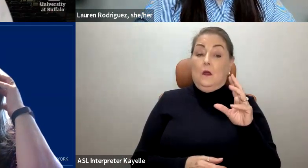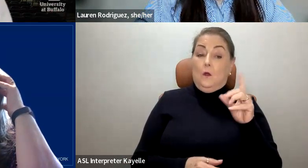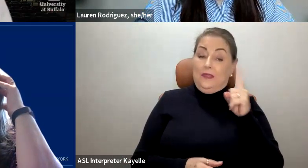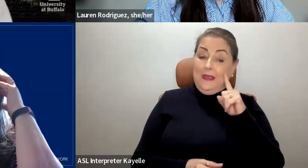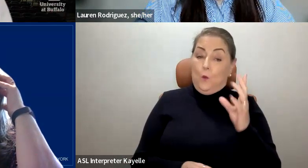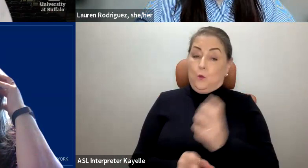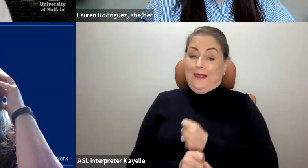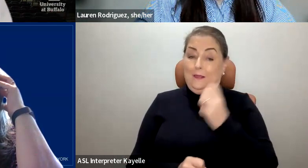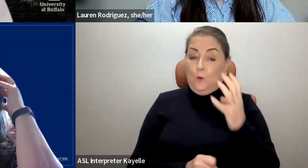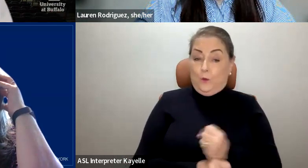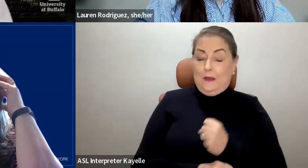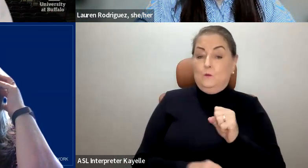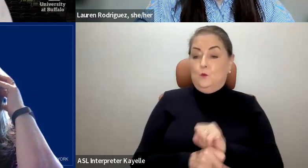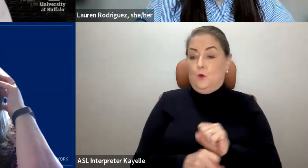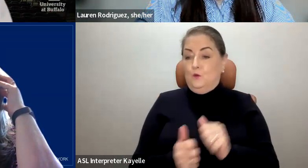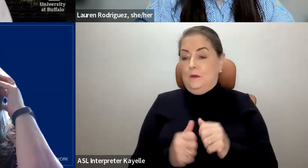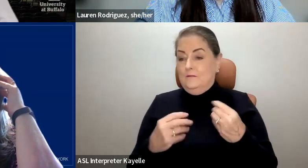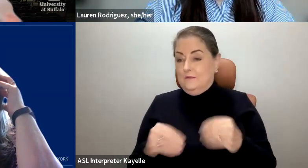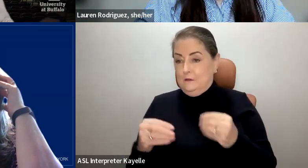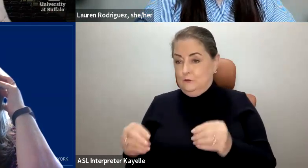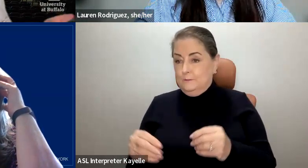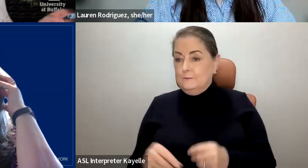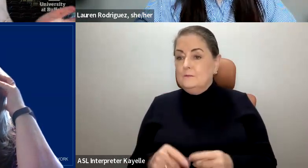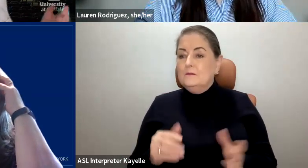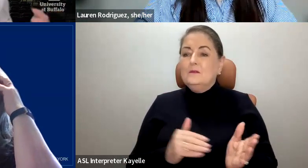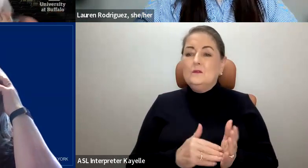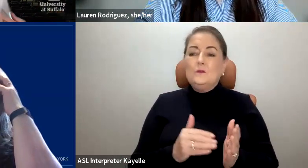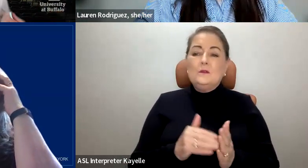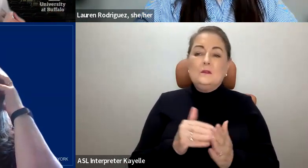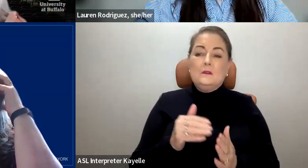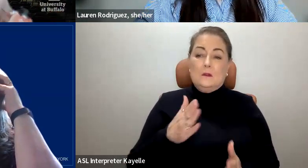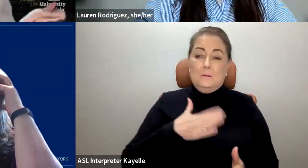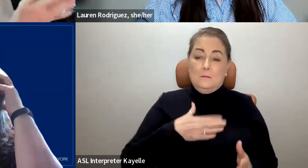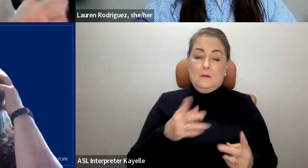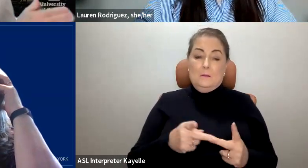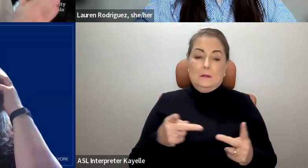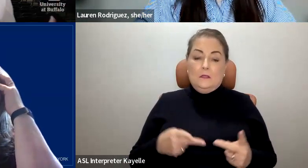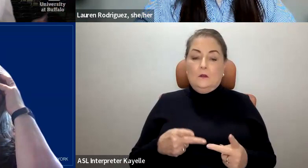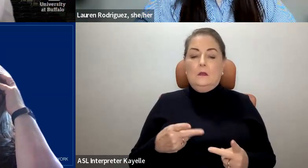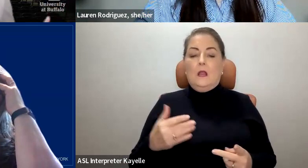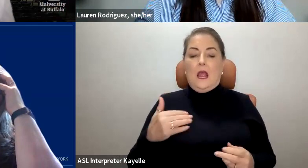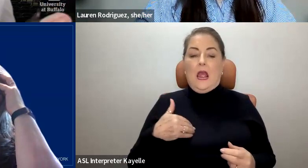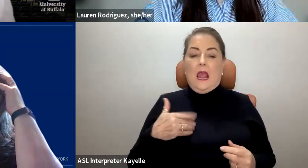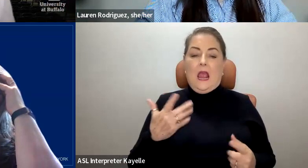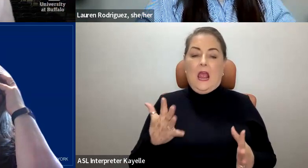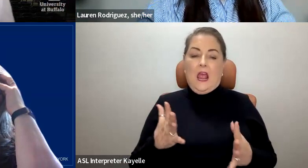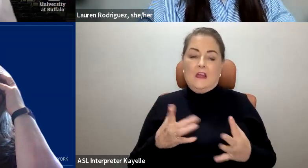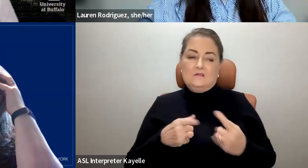when you're working with vendors, too often, people in my position will have an adversarial relationship with